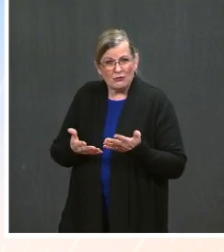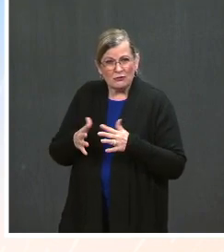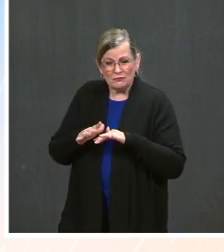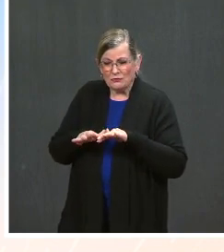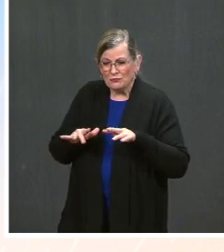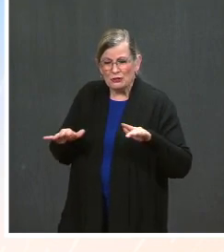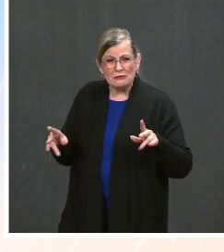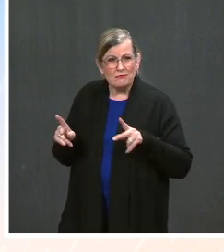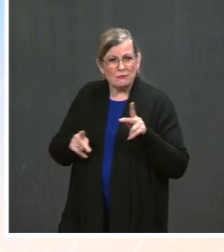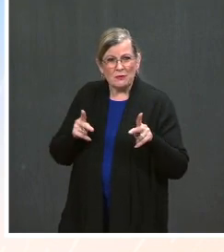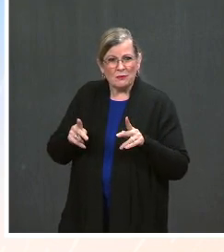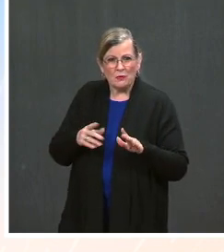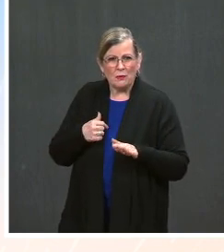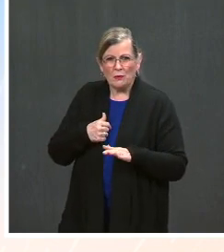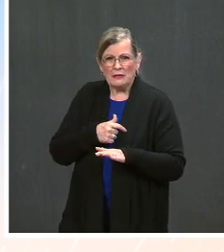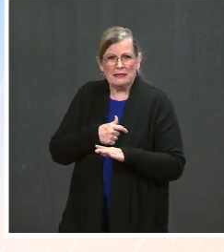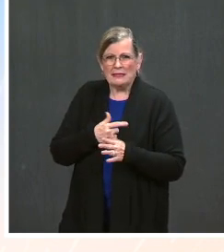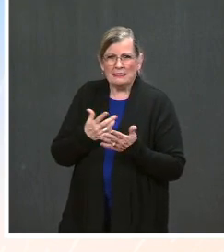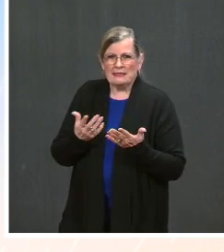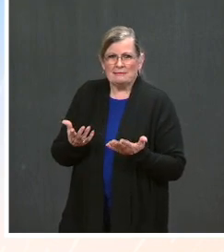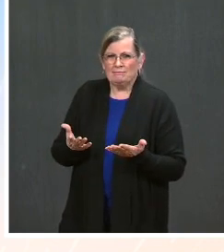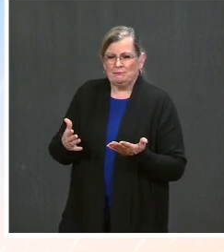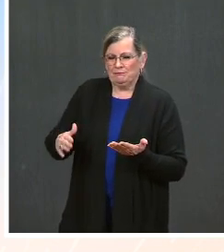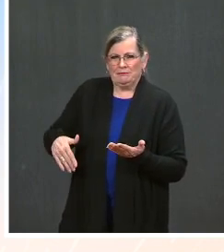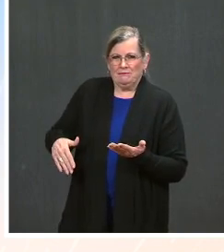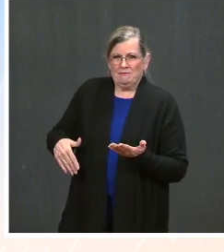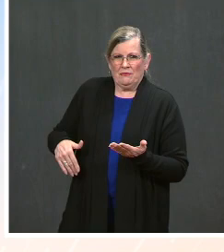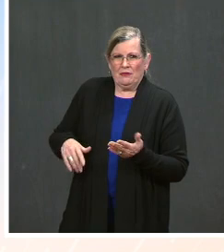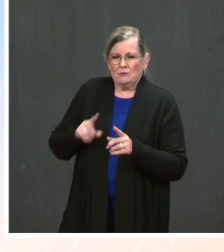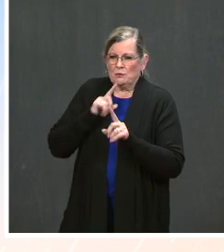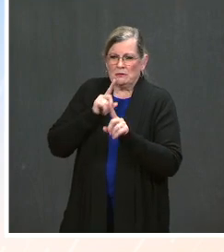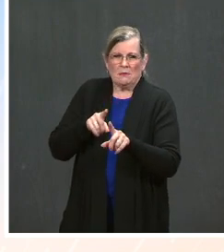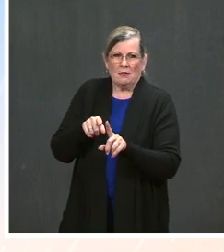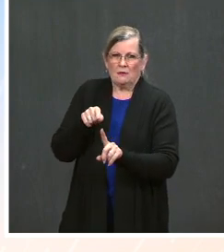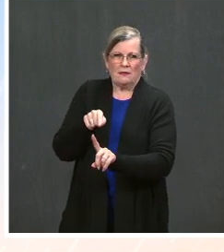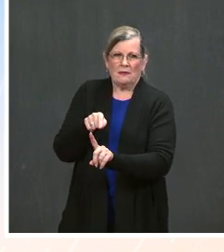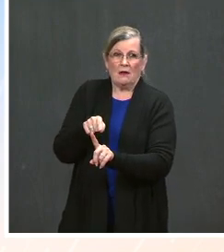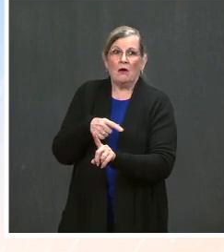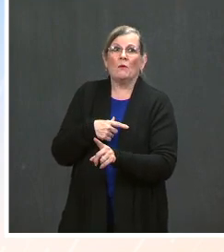qualified personnel addressing these issues. That's not the biggest challenge we're focusing on right now.